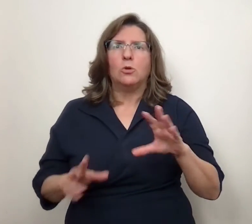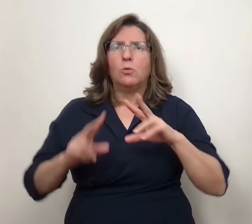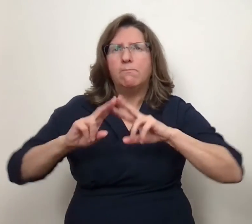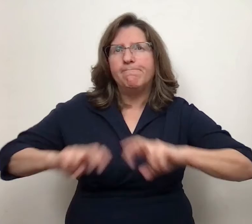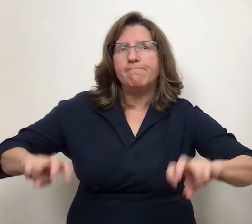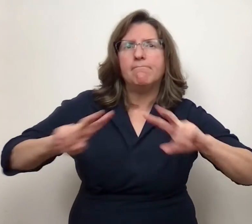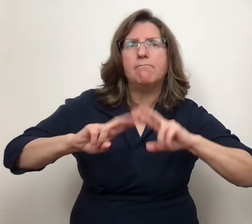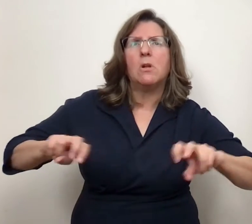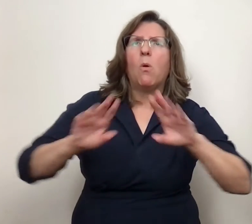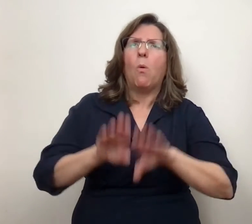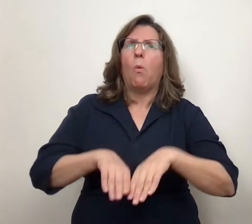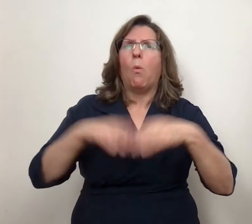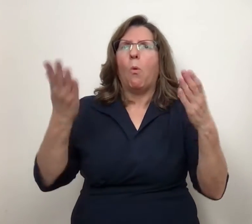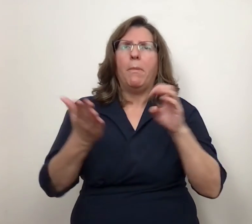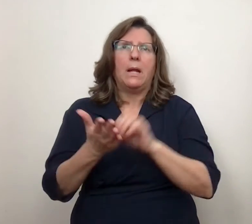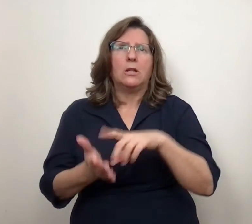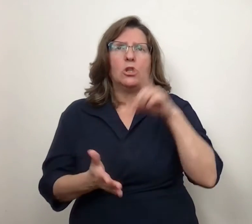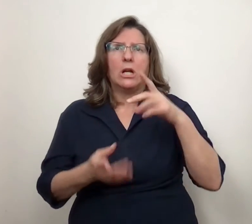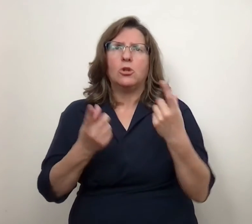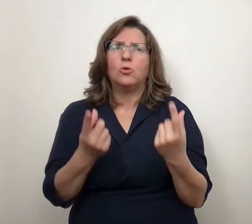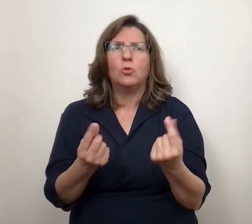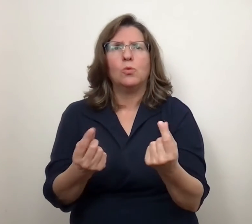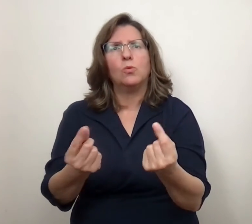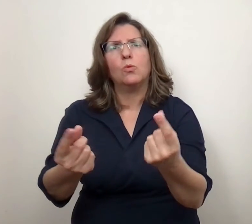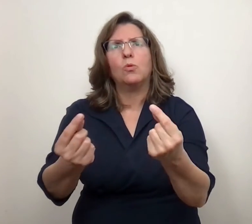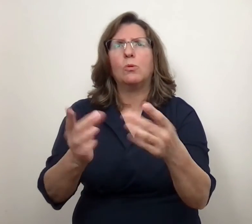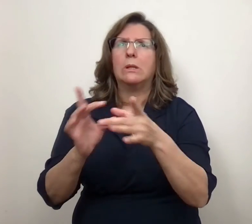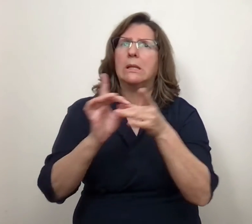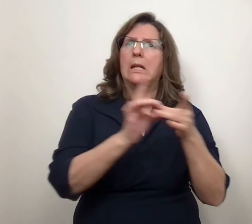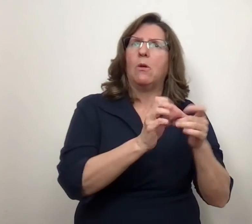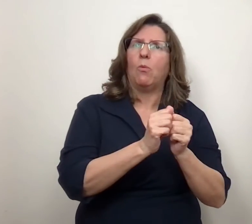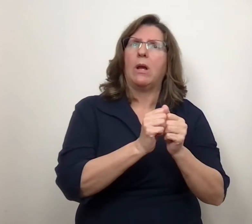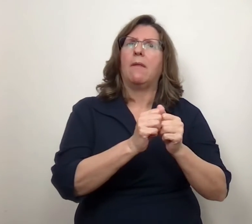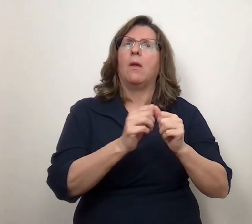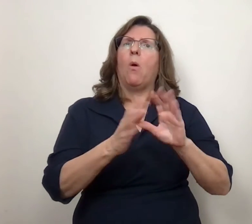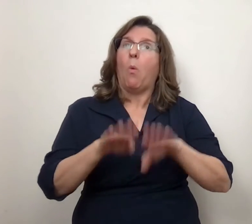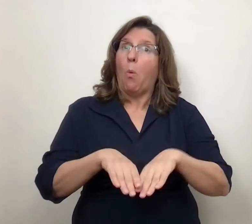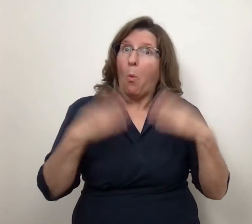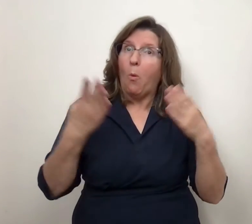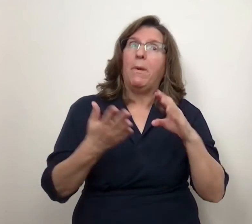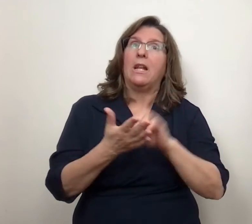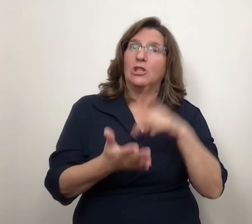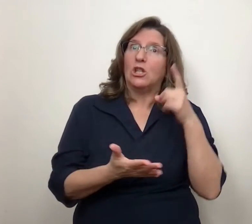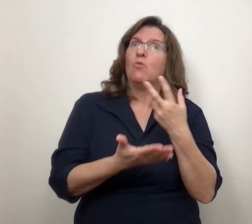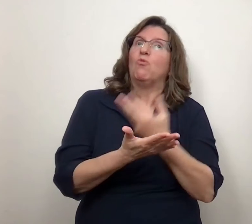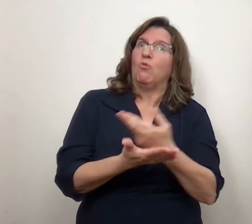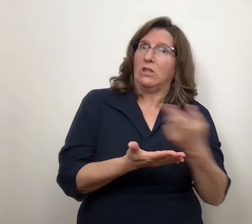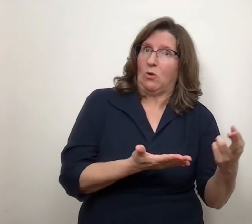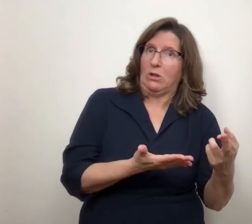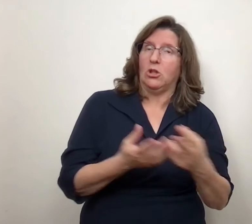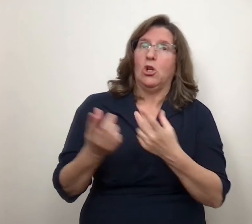is deaf aesthetics